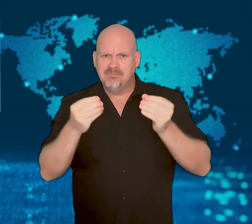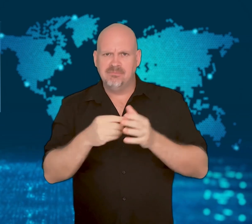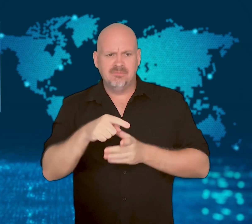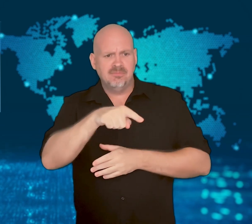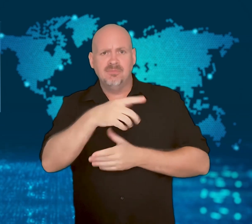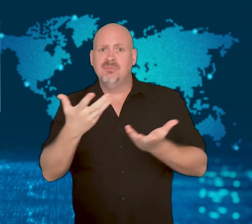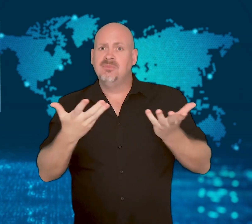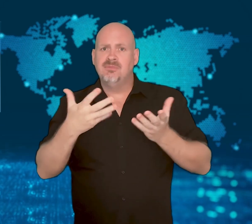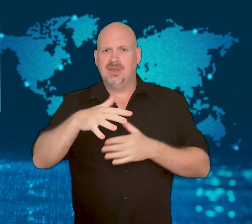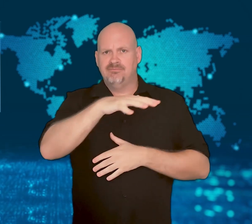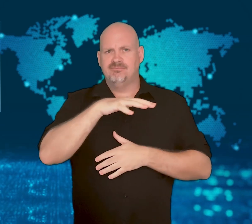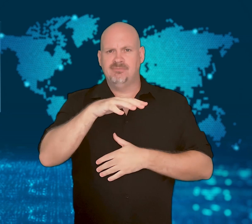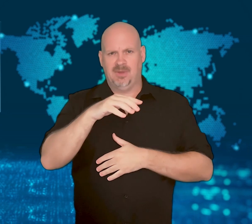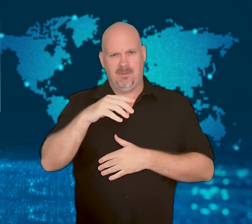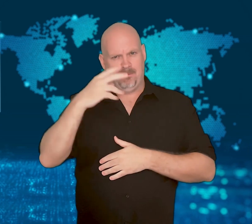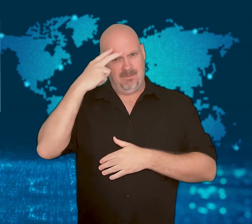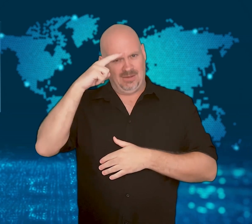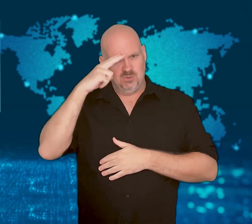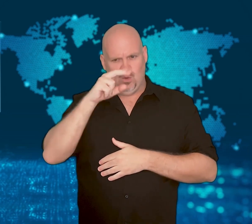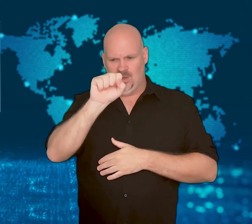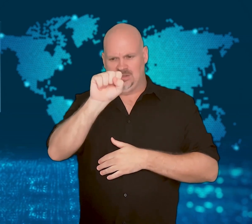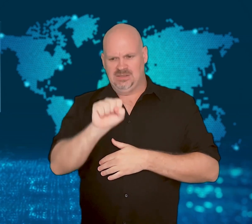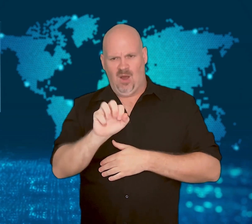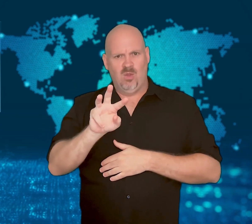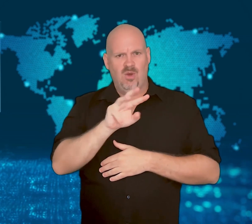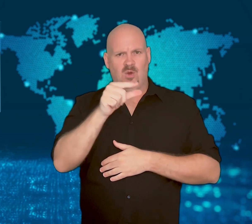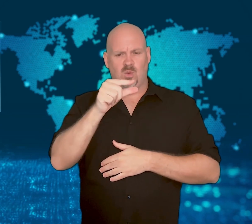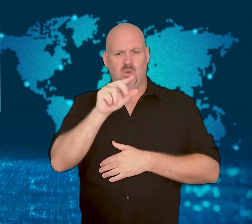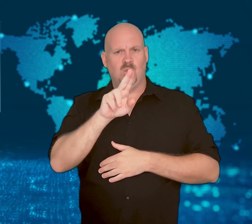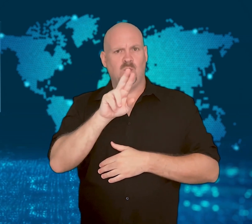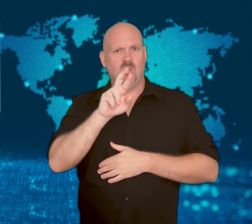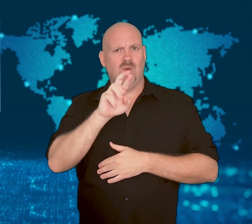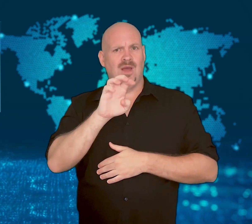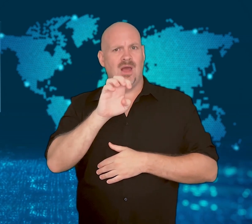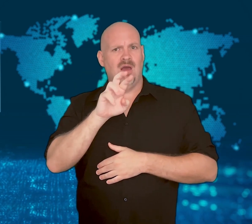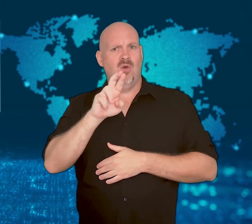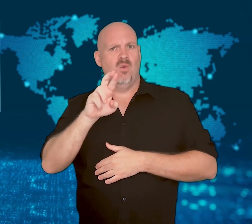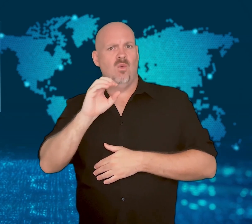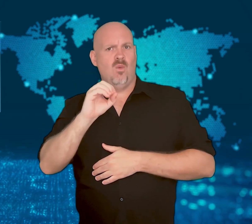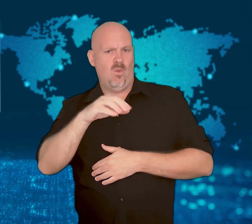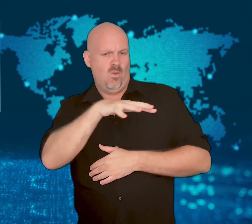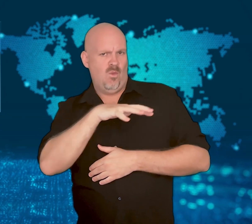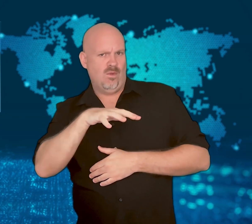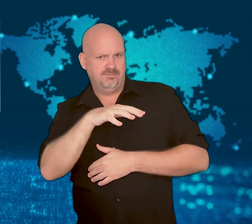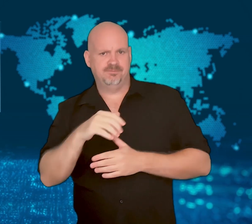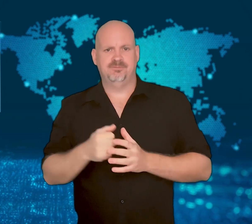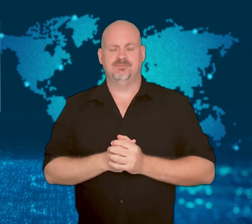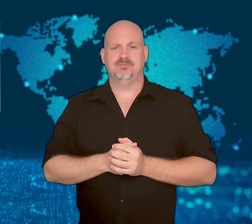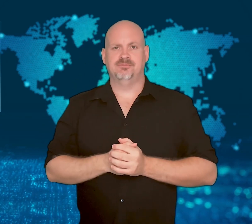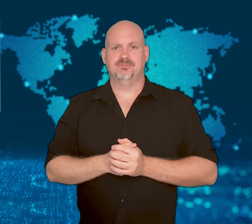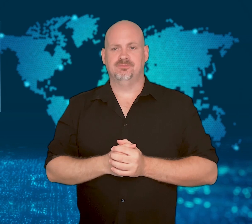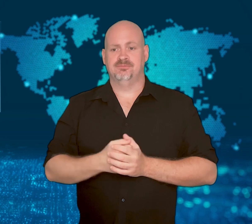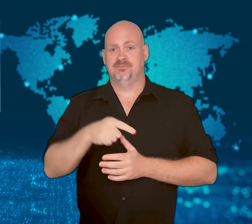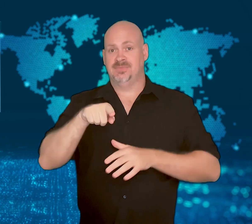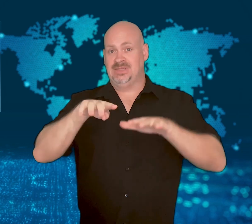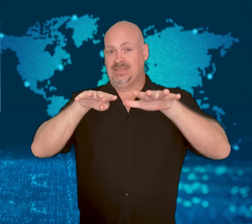in Mexico's south-western state of Guerrero.